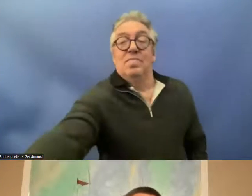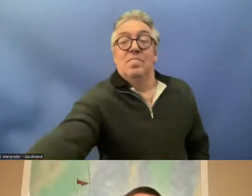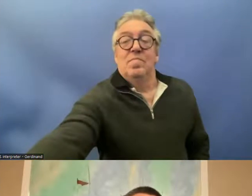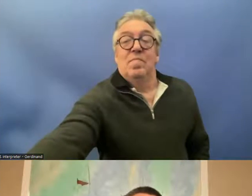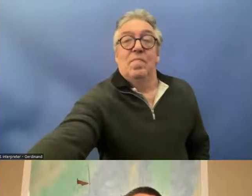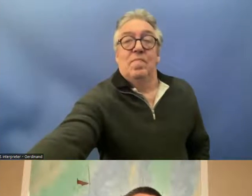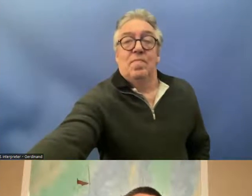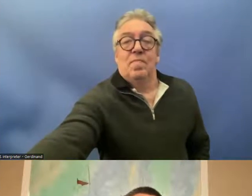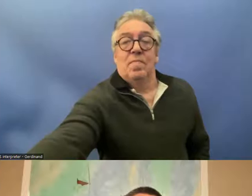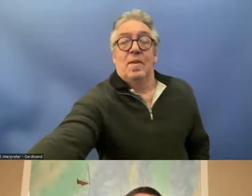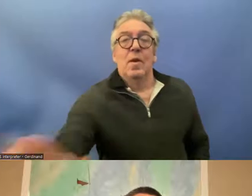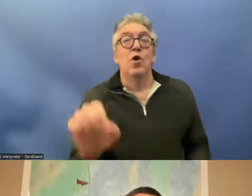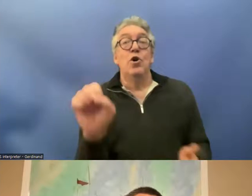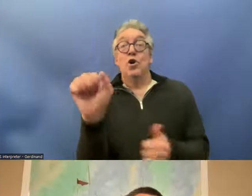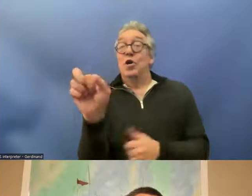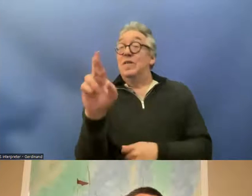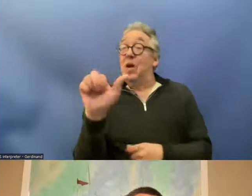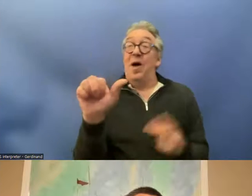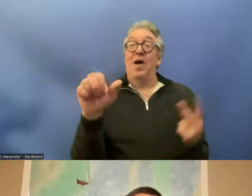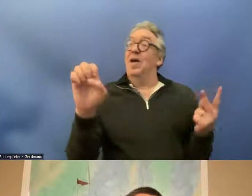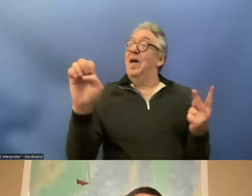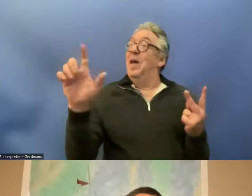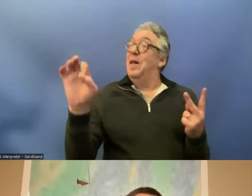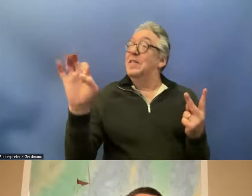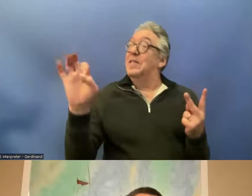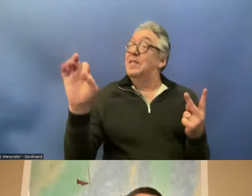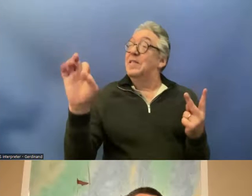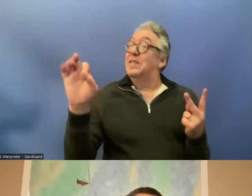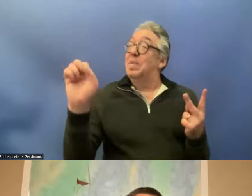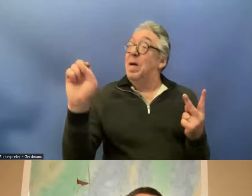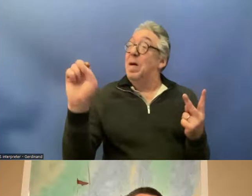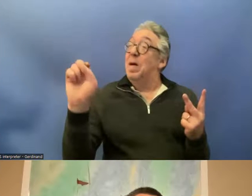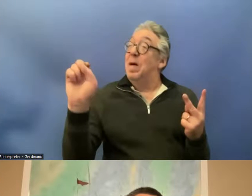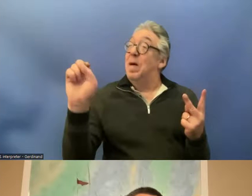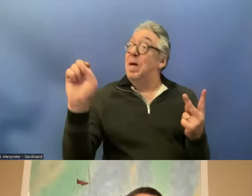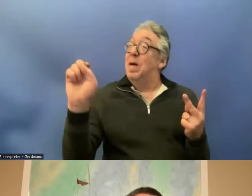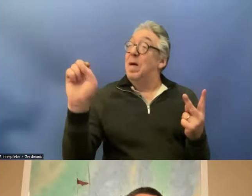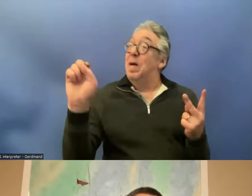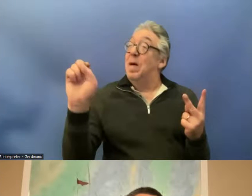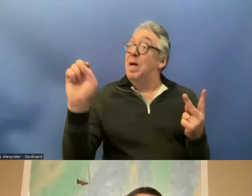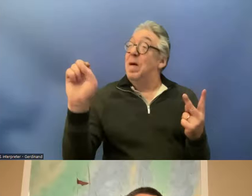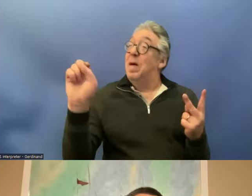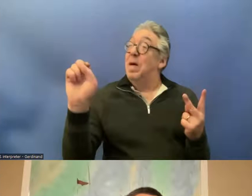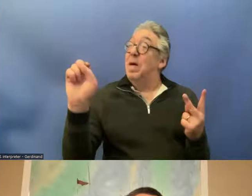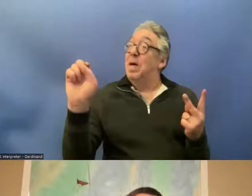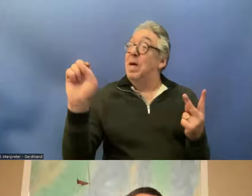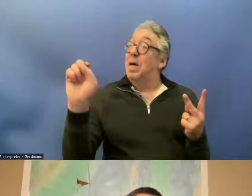Thank you, Sara and thank you, particularly to all the people who have joined the webinar today.